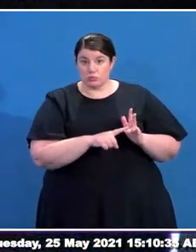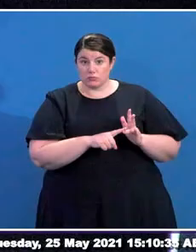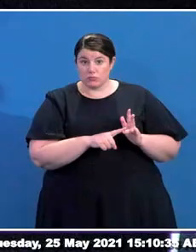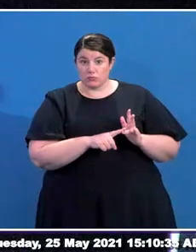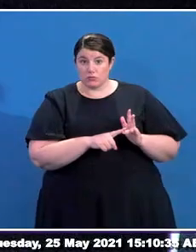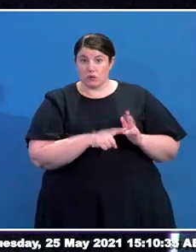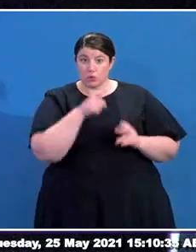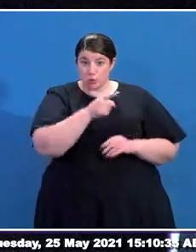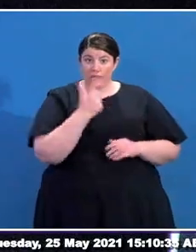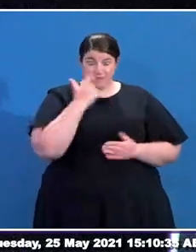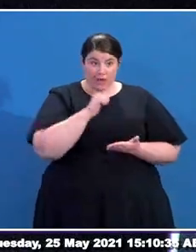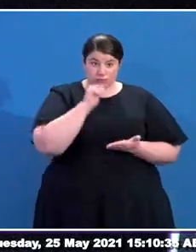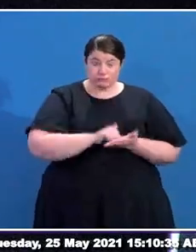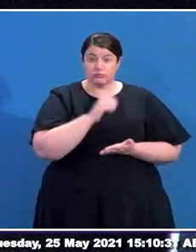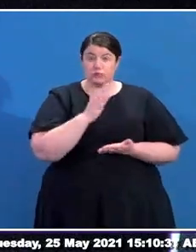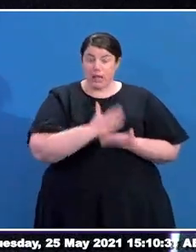No, not established on the facts, established on the basis